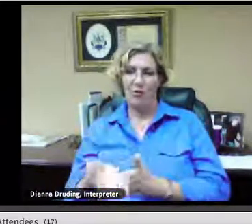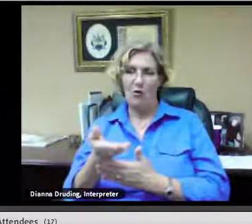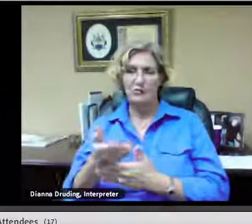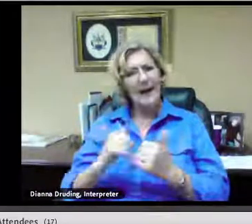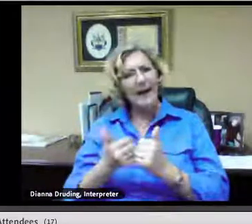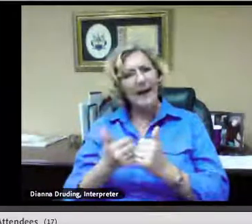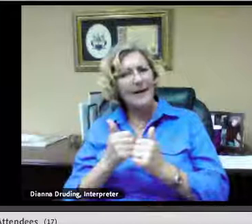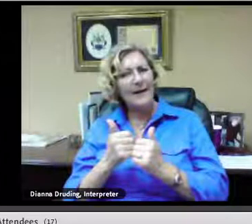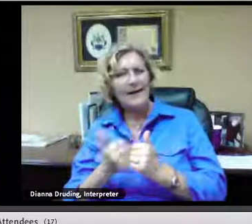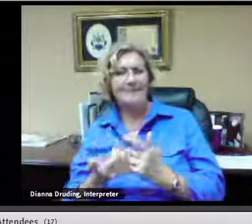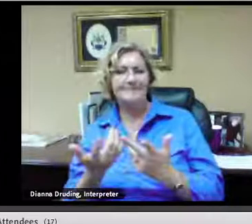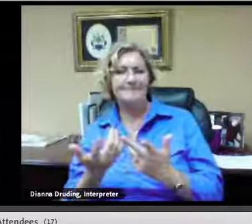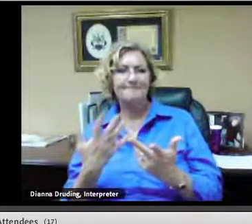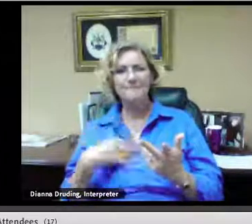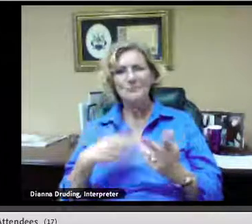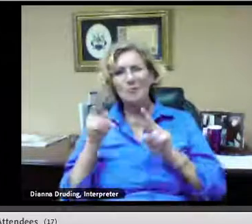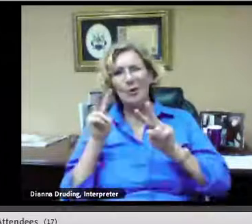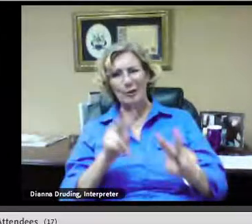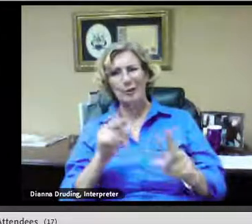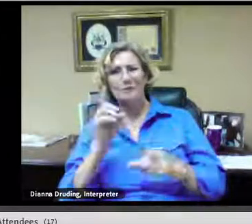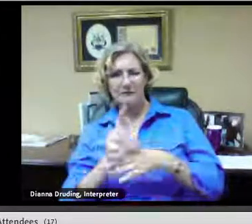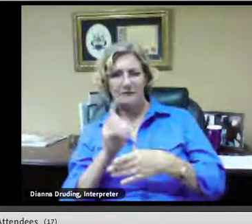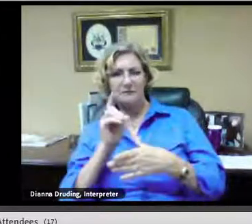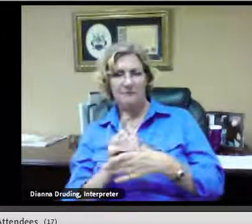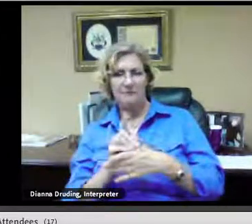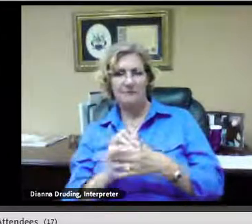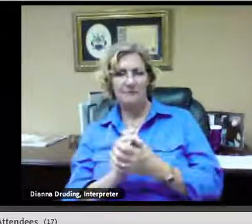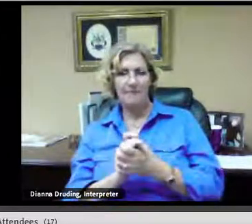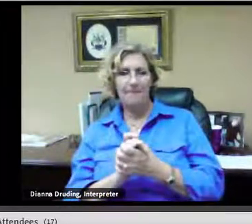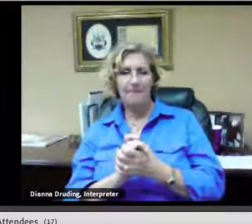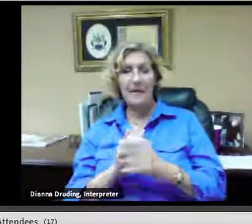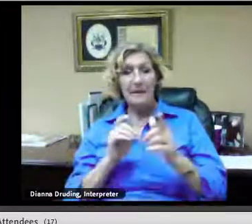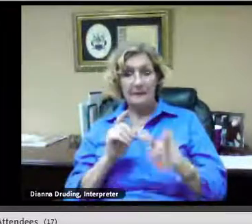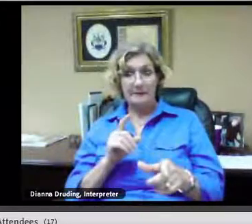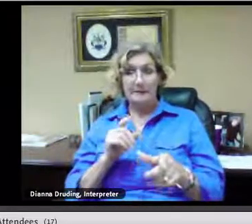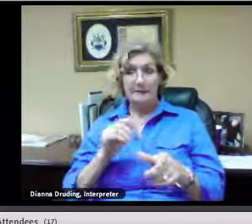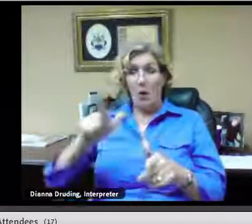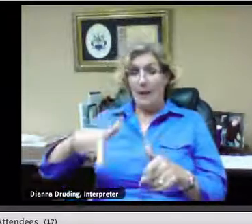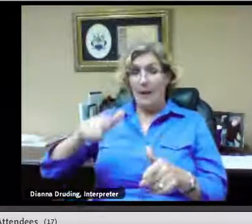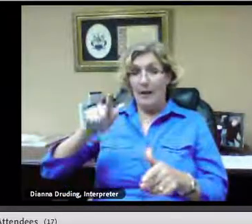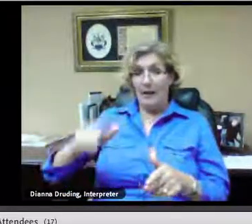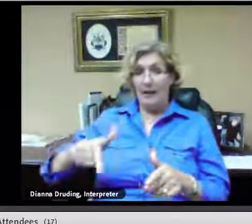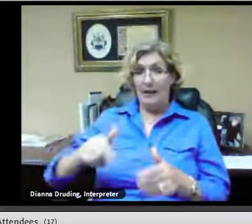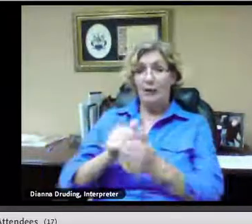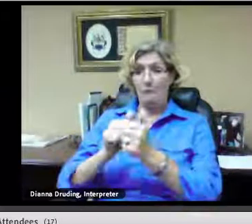It was later, after the amendment in 2008 -- [ Coughs ] Excuse me -- it was expanded to include the definition